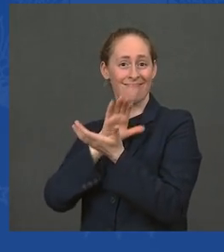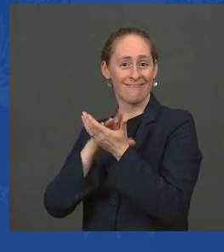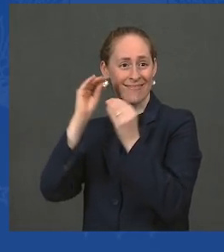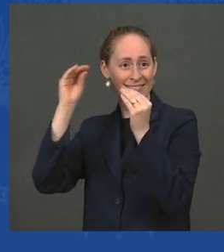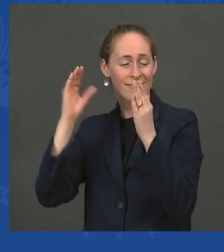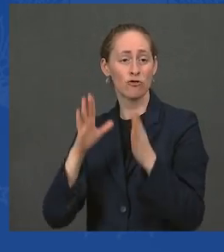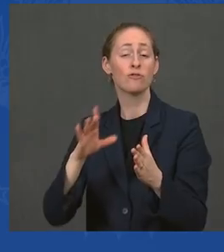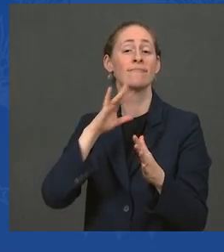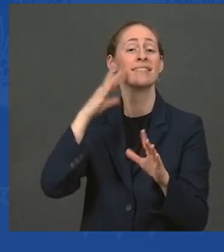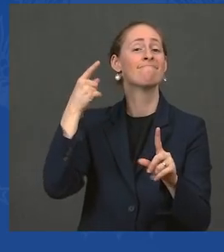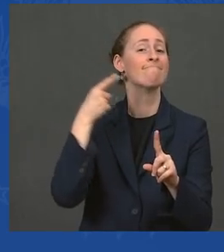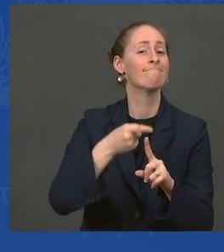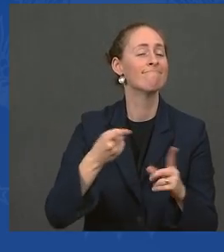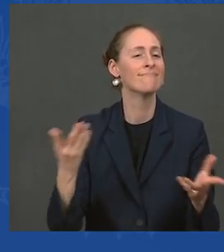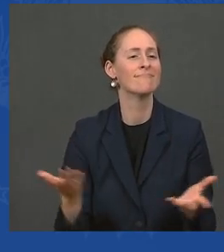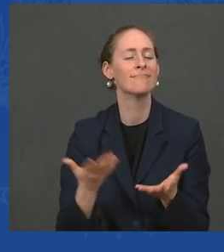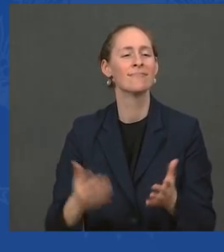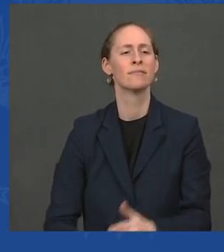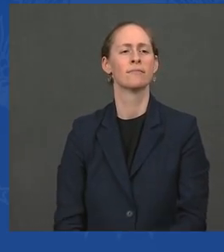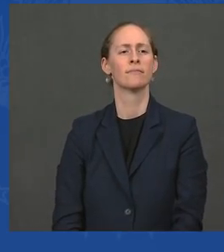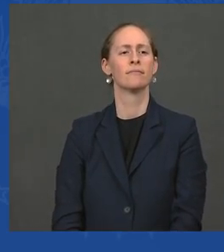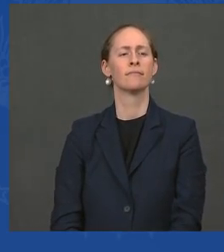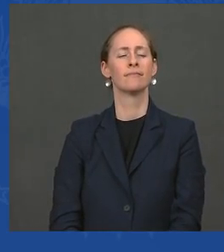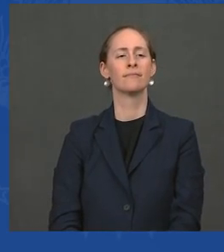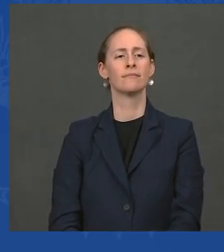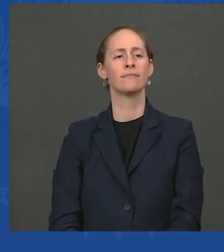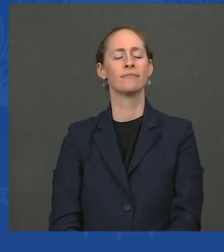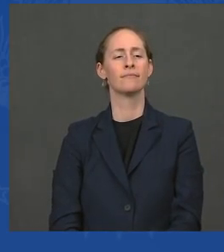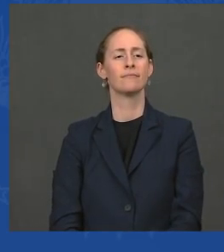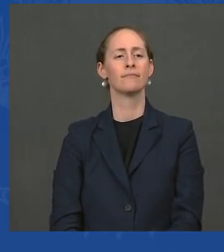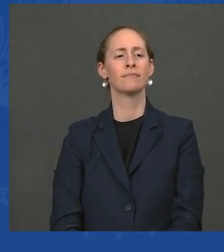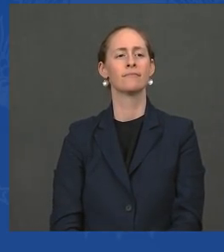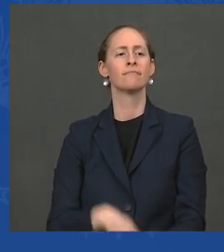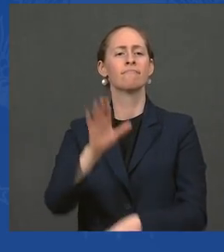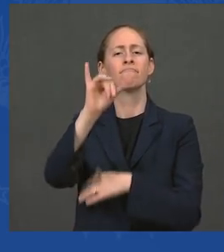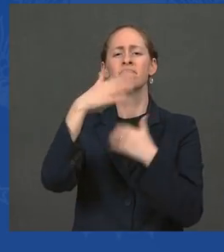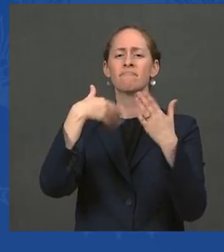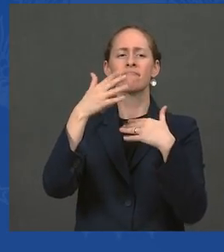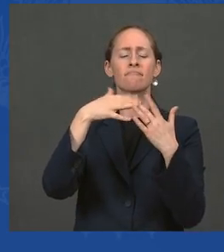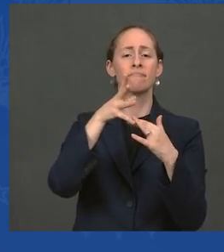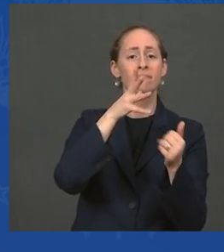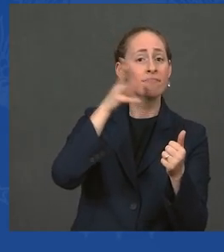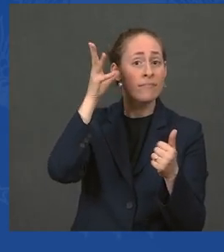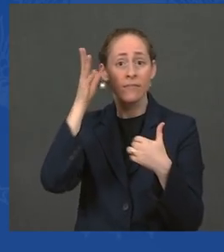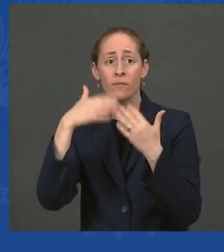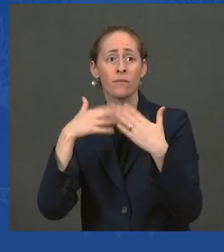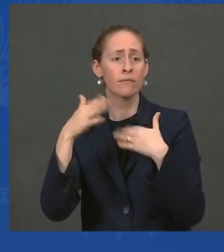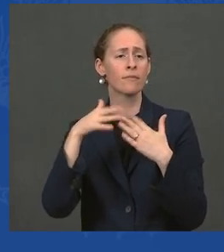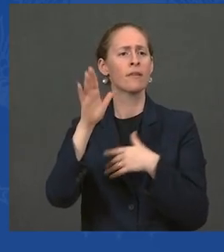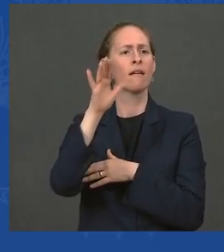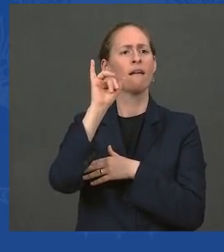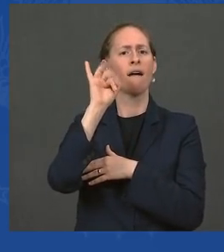that if you come from a home where the mom or dad have books on the shelves and on the coffee table and read,